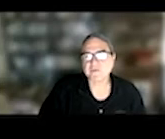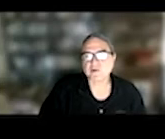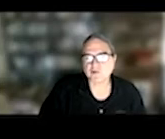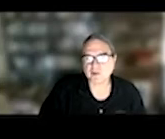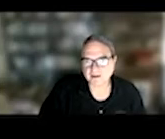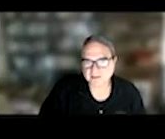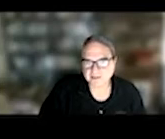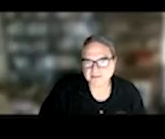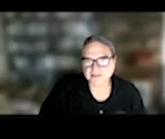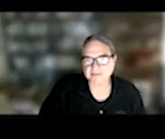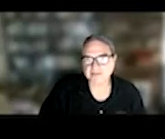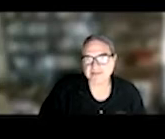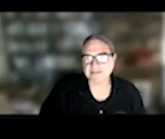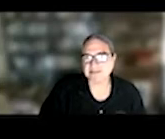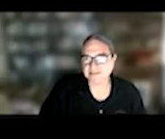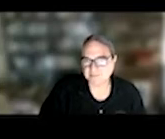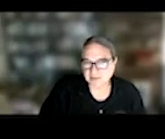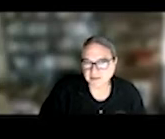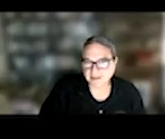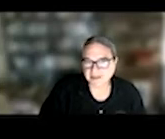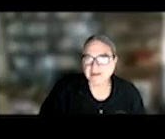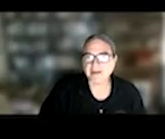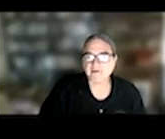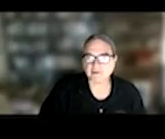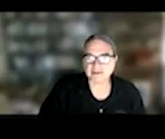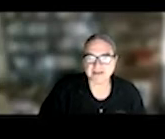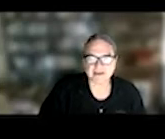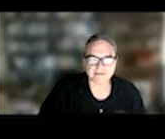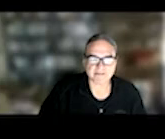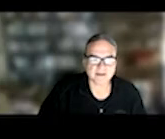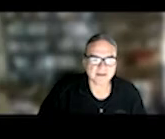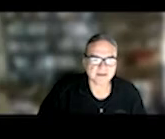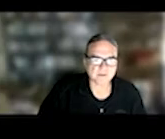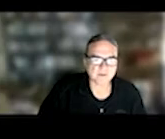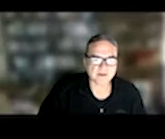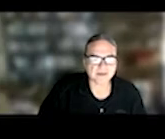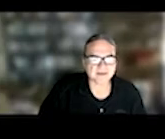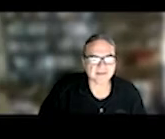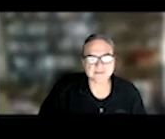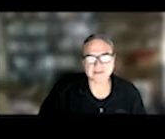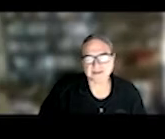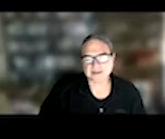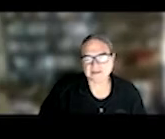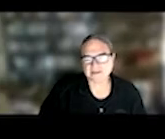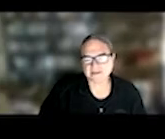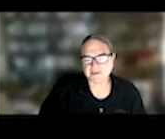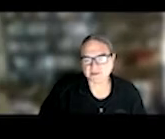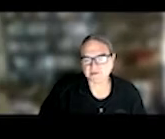early onset of disease and disability and early death. So when we're looking at disability issues